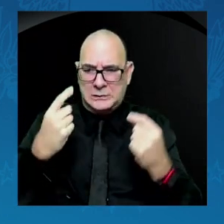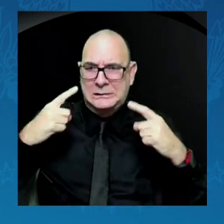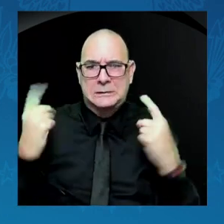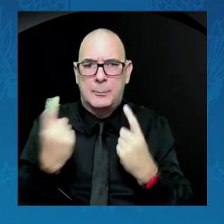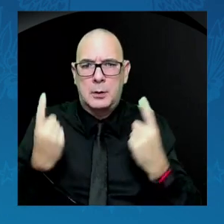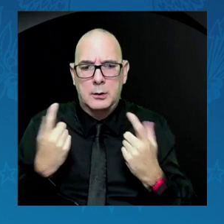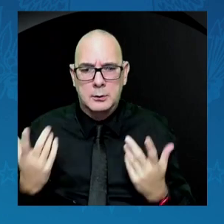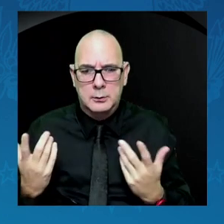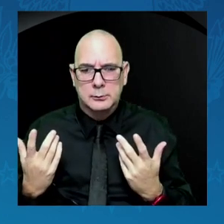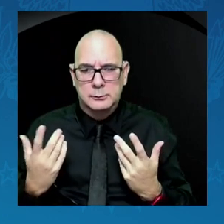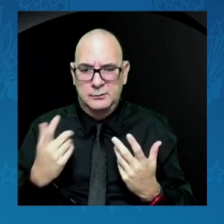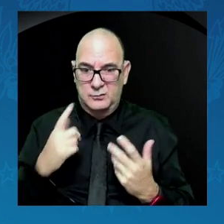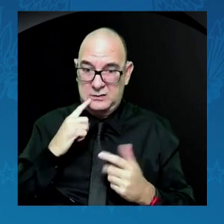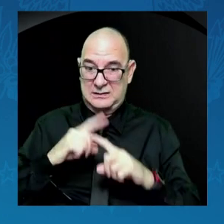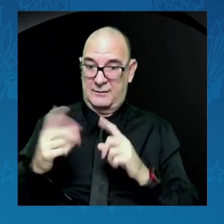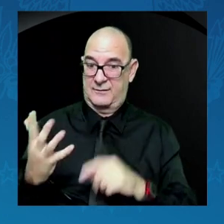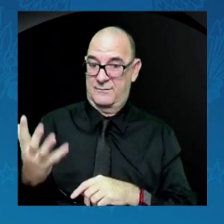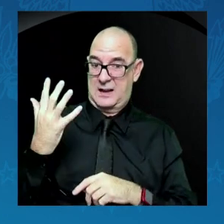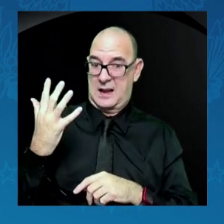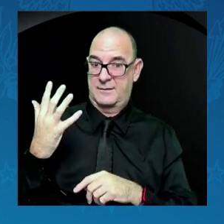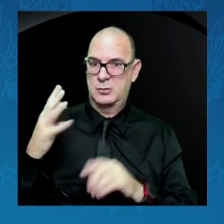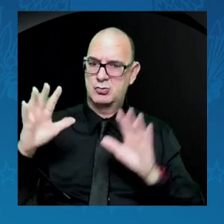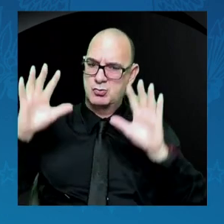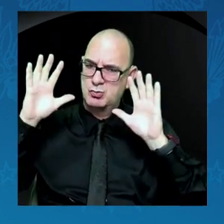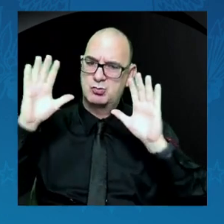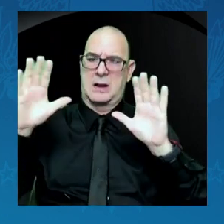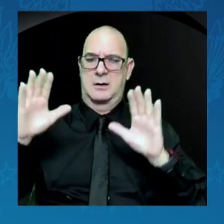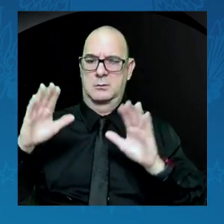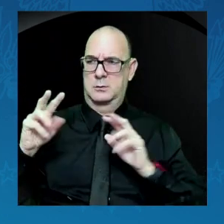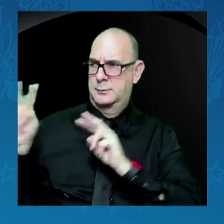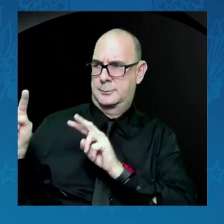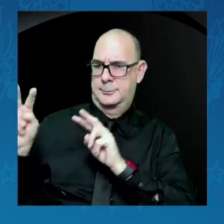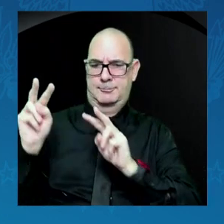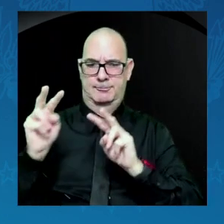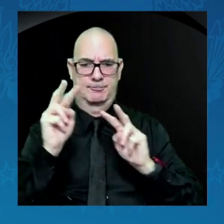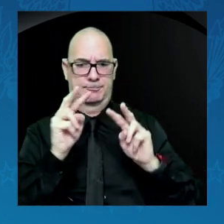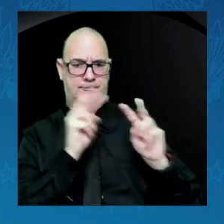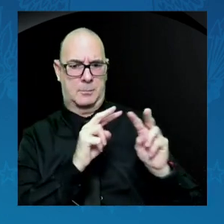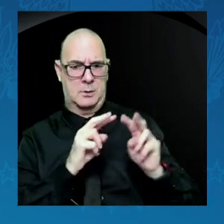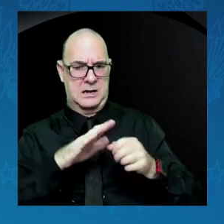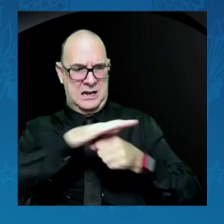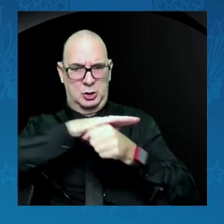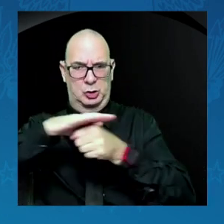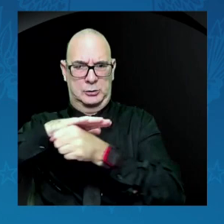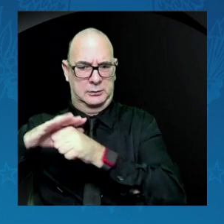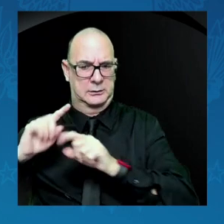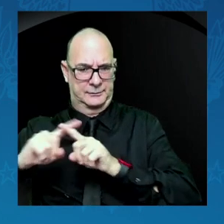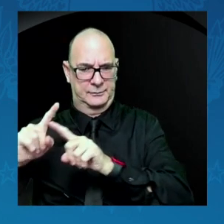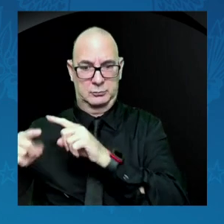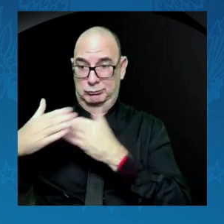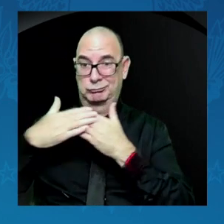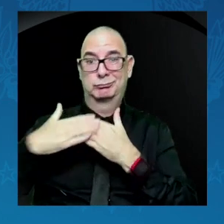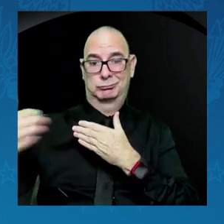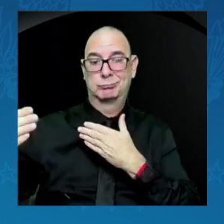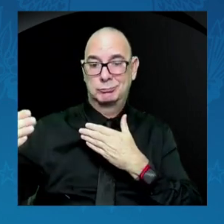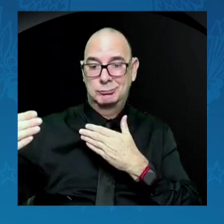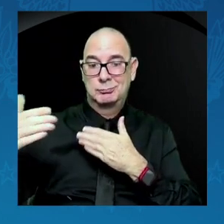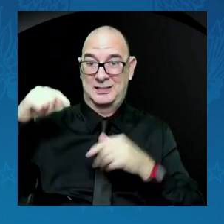over the next decade that will give us precision in our measurements of the land,